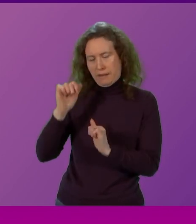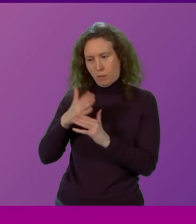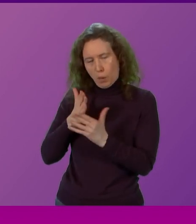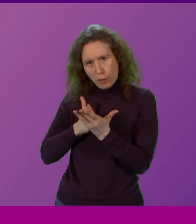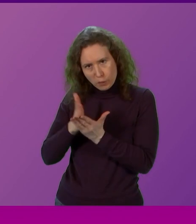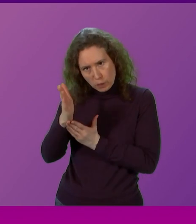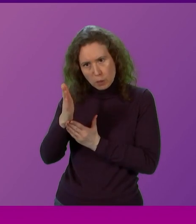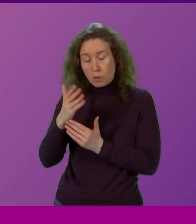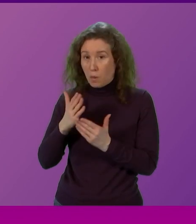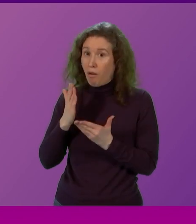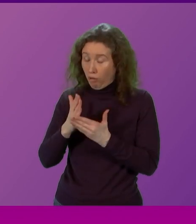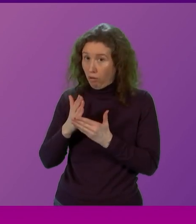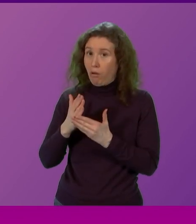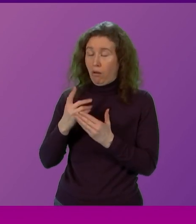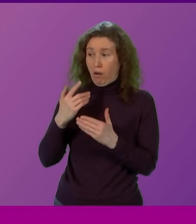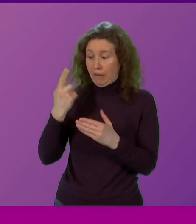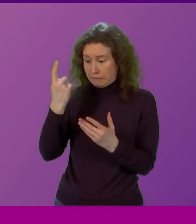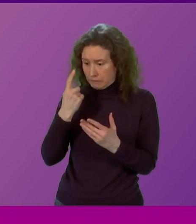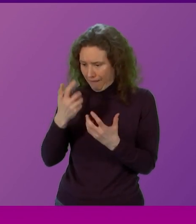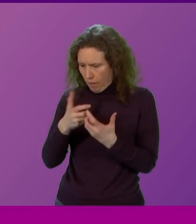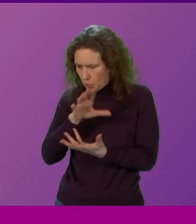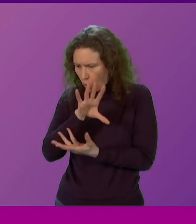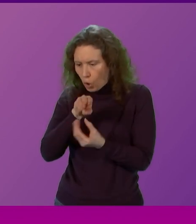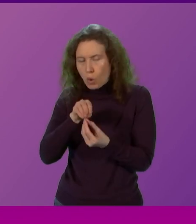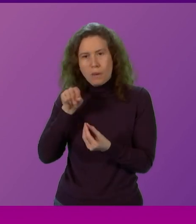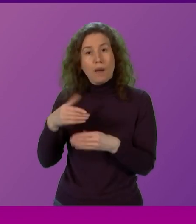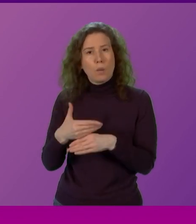We are actively considering a conclusion of that work right now.